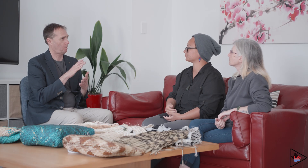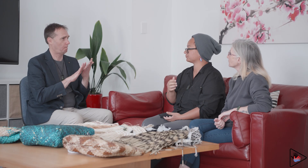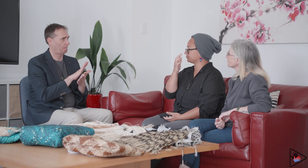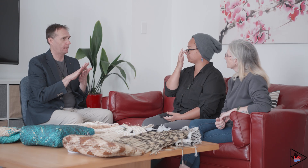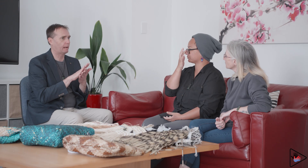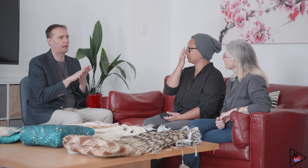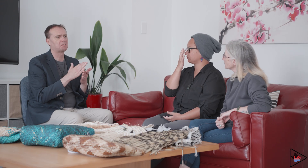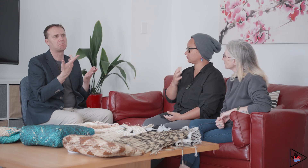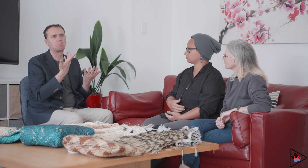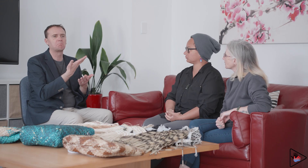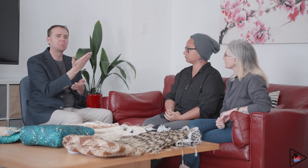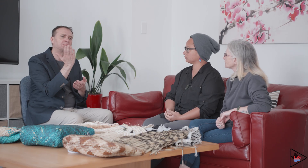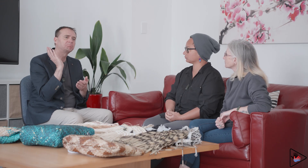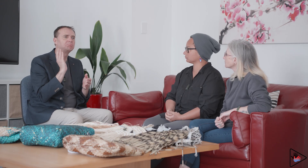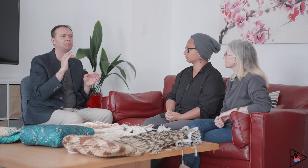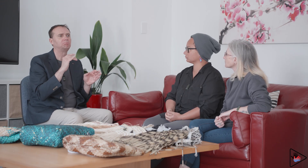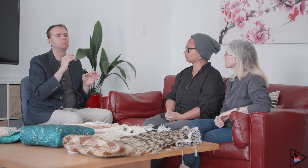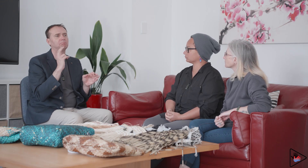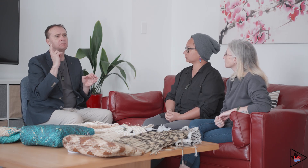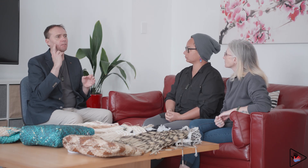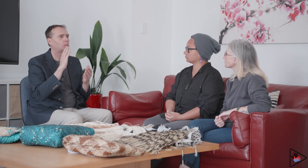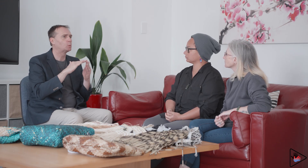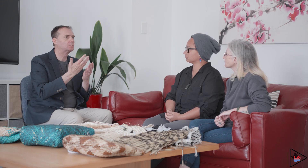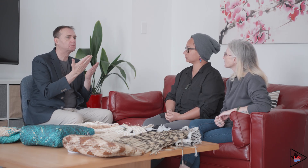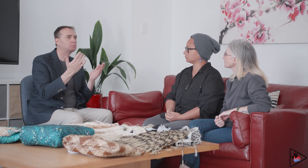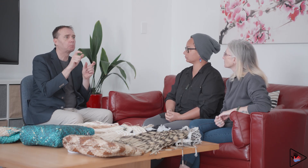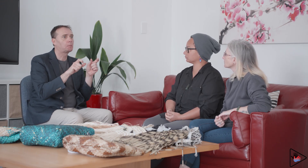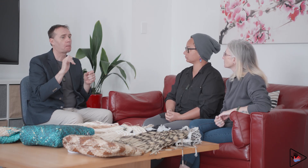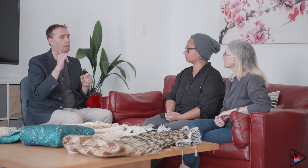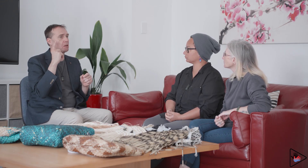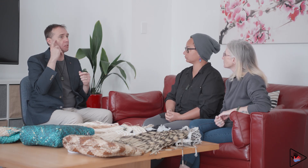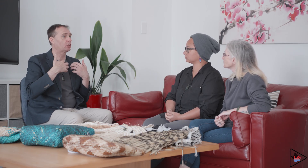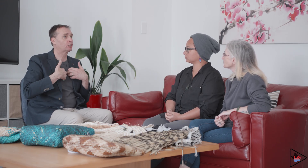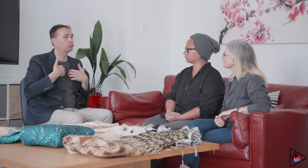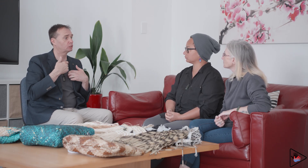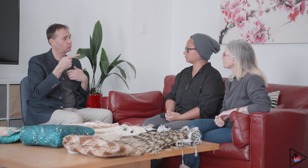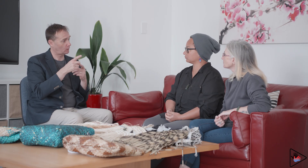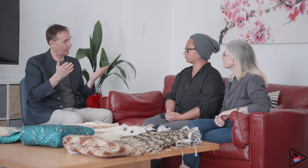sailing from there. So when it comes to other people in the Deaf community potentially would